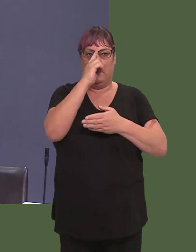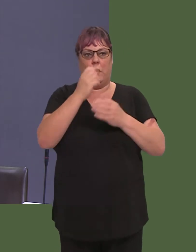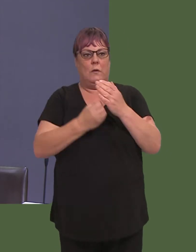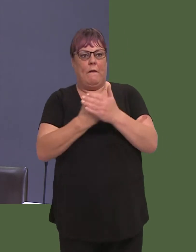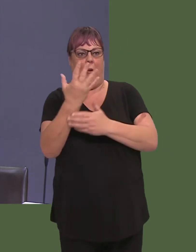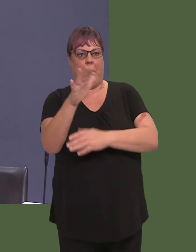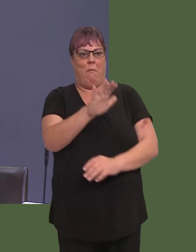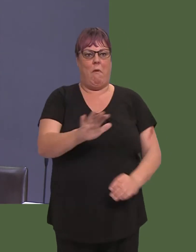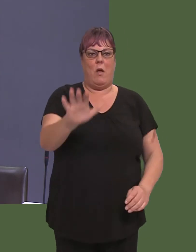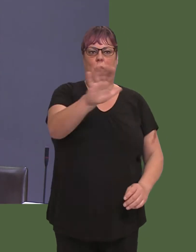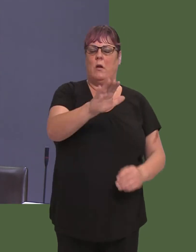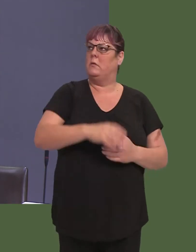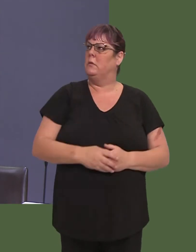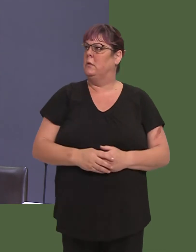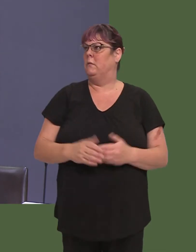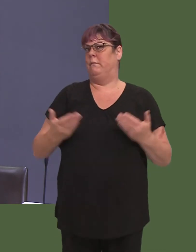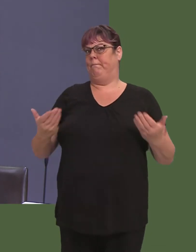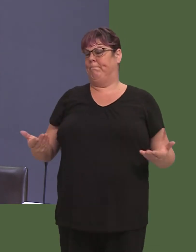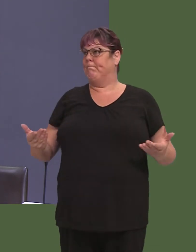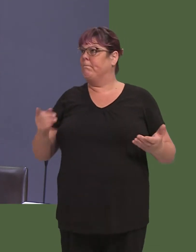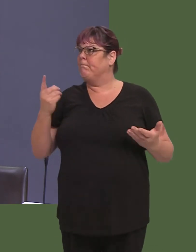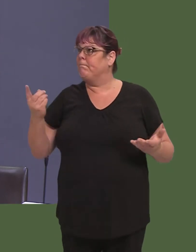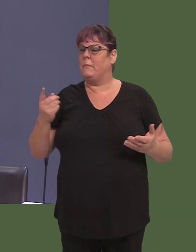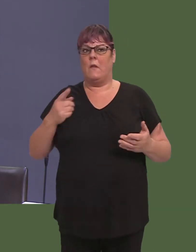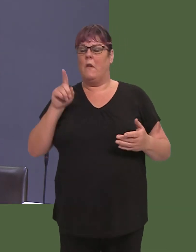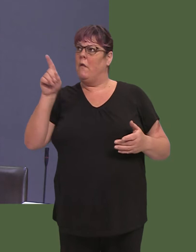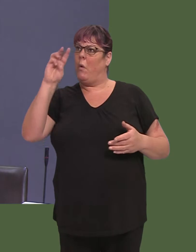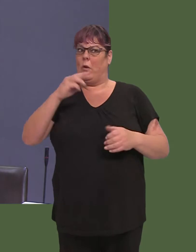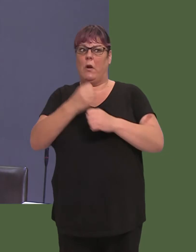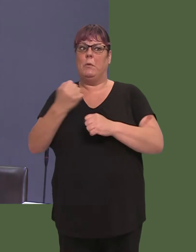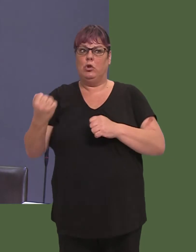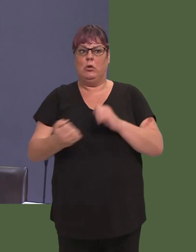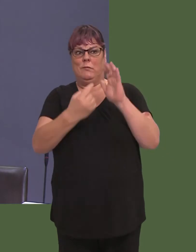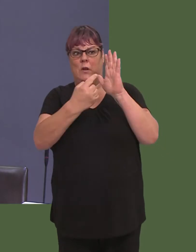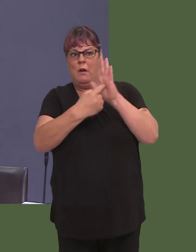Isnít it time for the Welsh Government to give priority, energy and enthusiasm to the